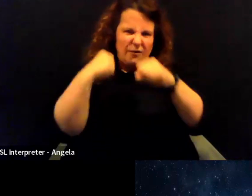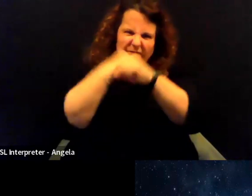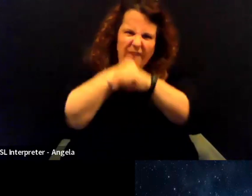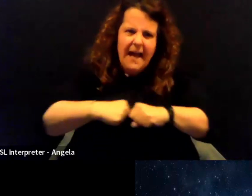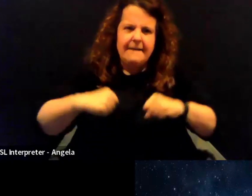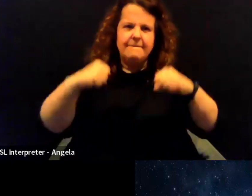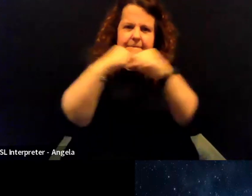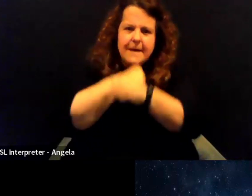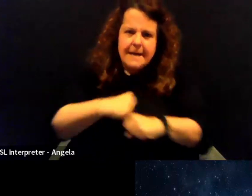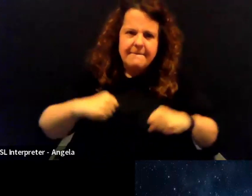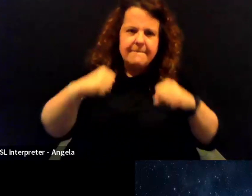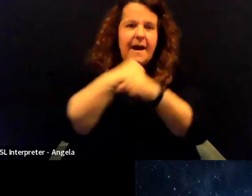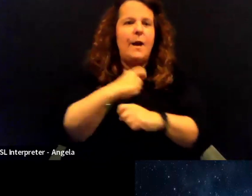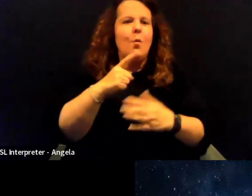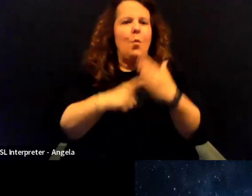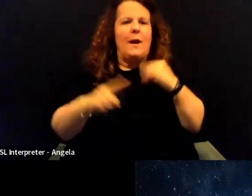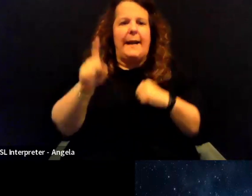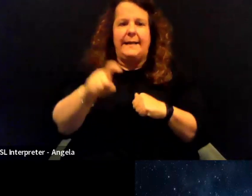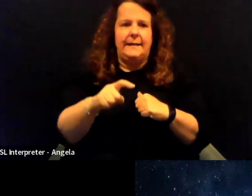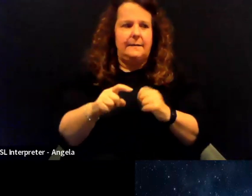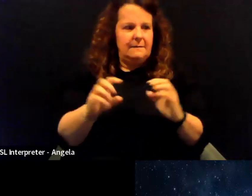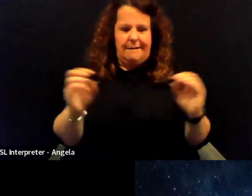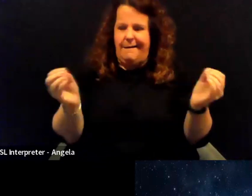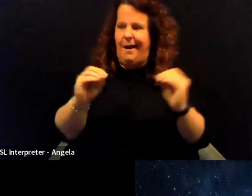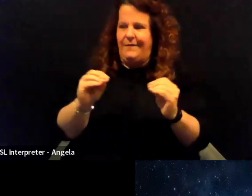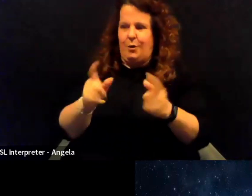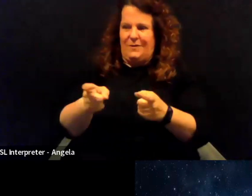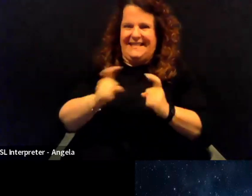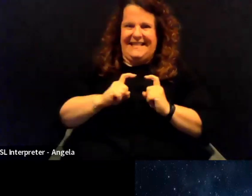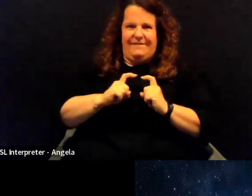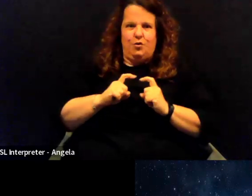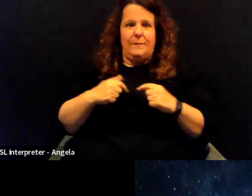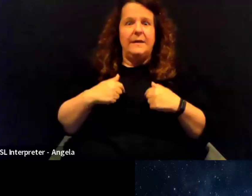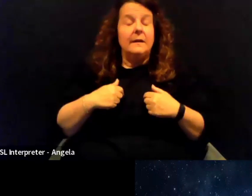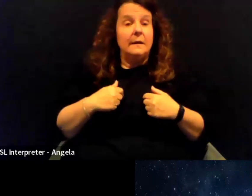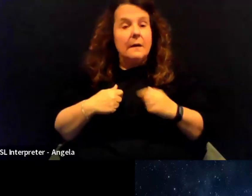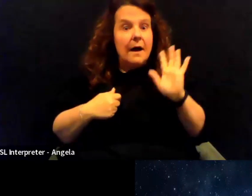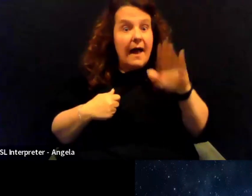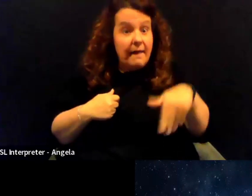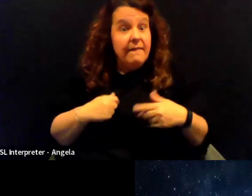to get what I need, nothing was given to me, and that's the challenge in a lot of these